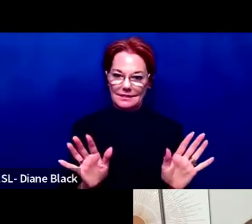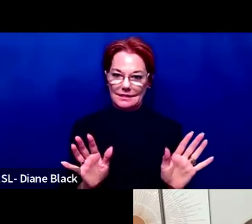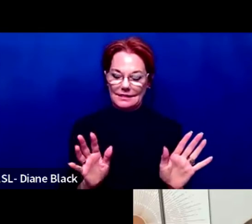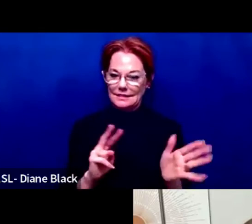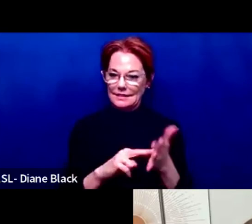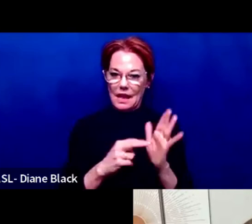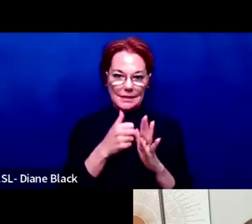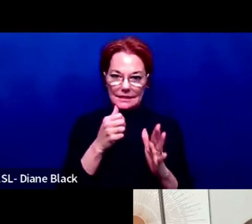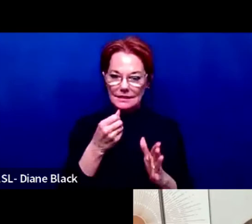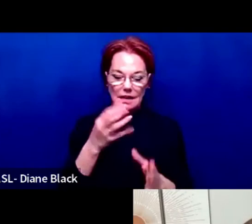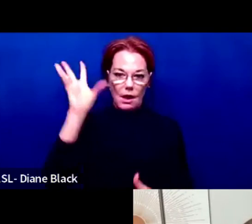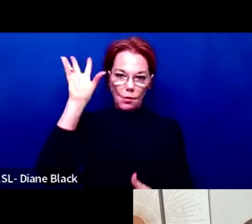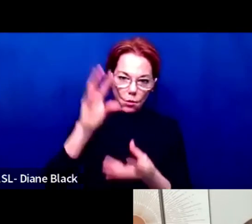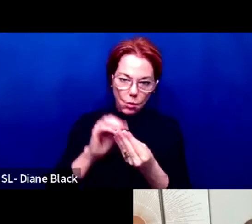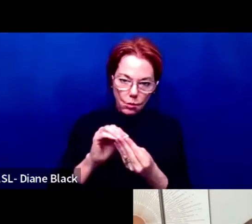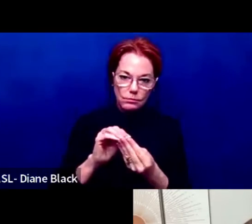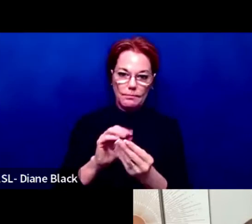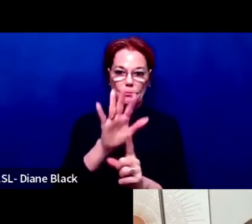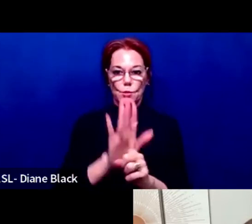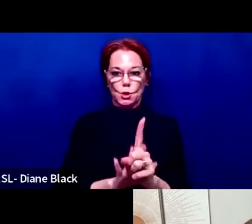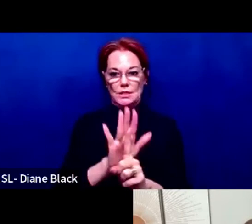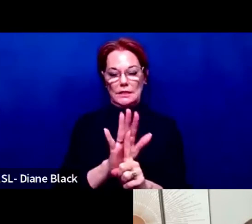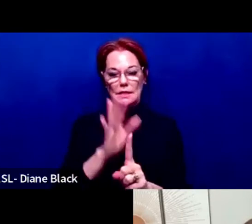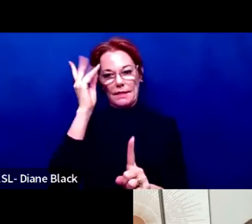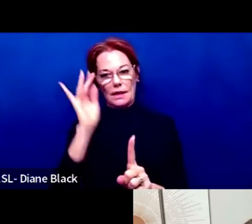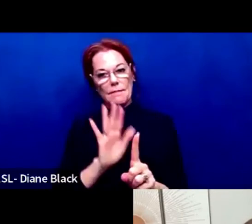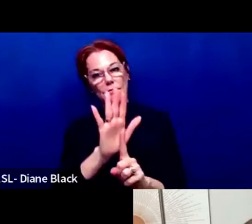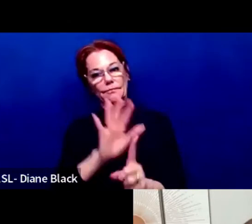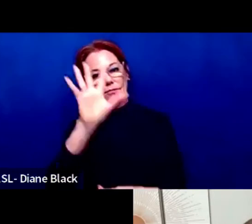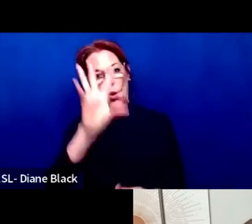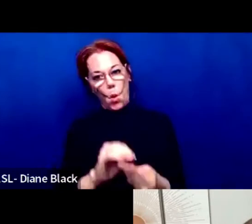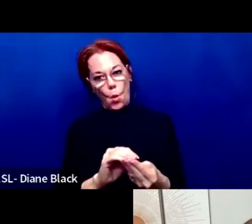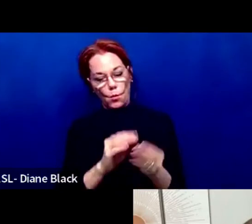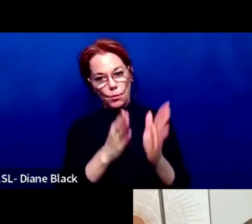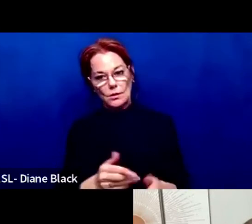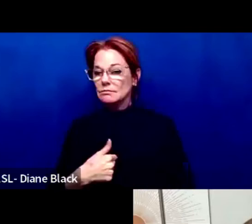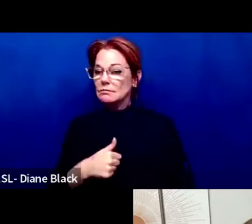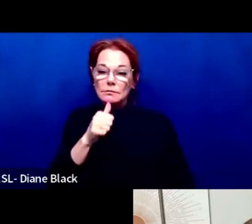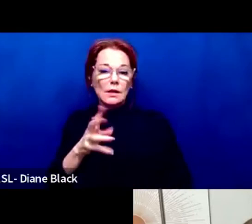whole person. And I'm not gonna speak for Eric, but I'm just